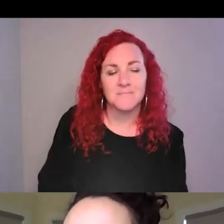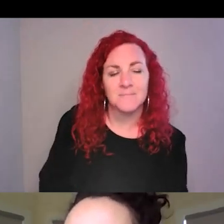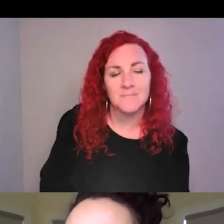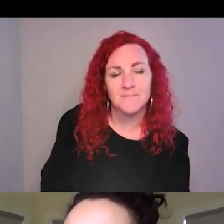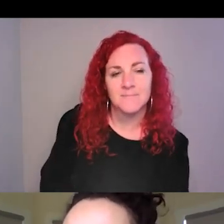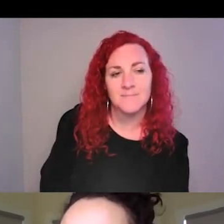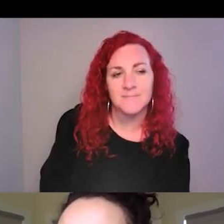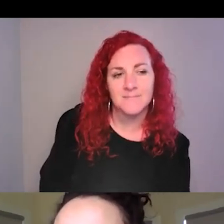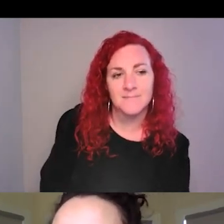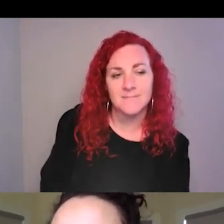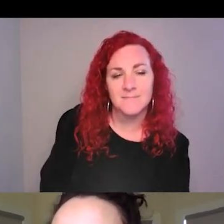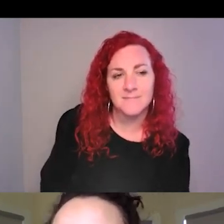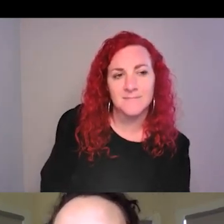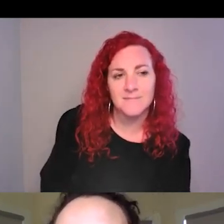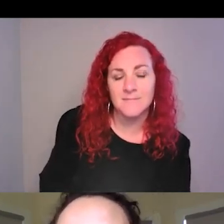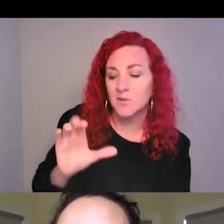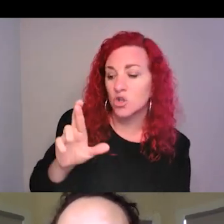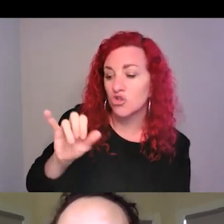IN TERMS OF CRISIS SERVICES, WE HAD A ROLE IN